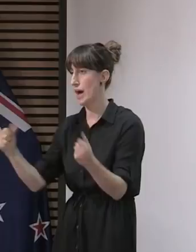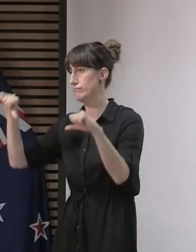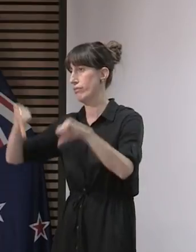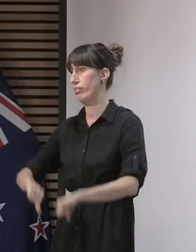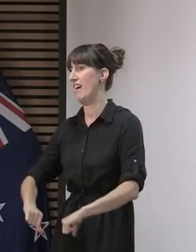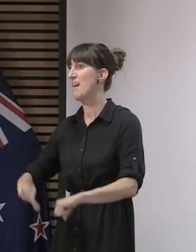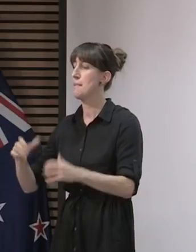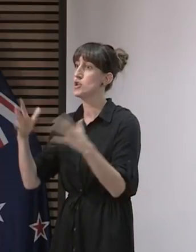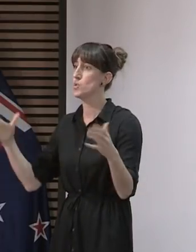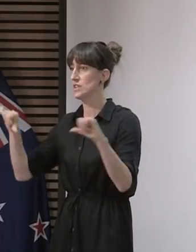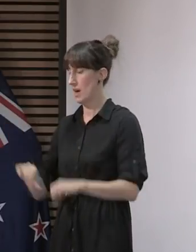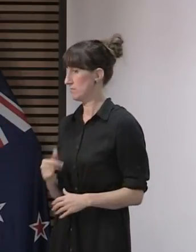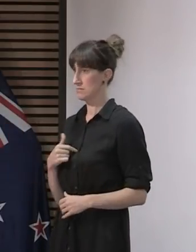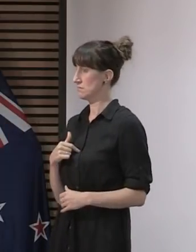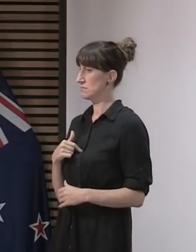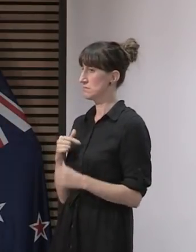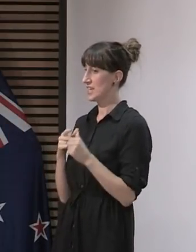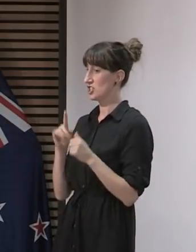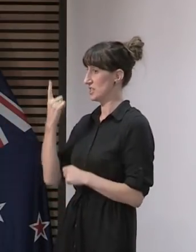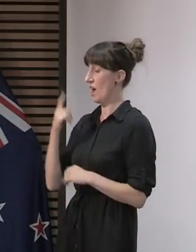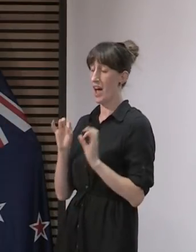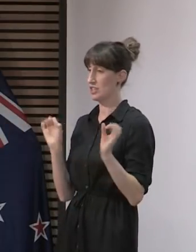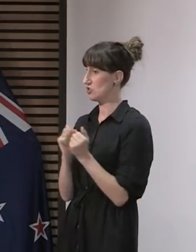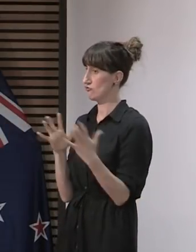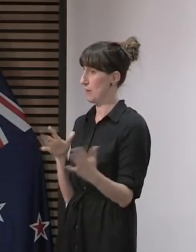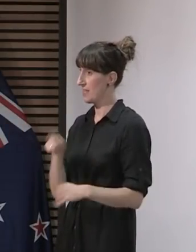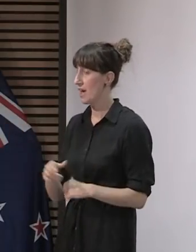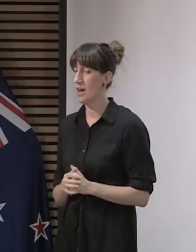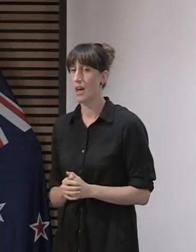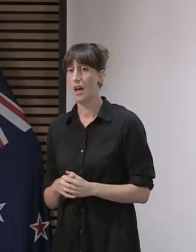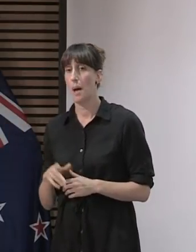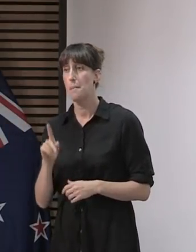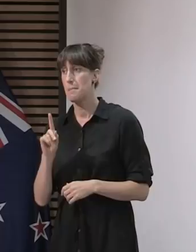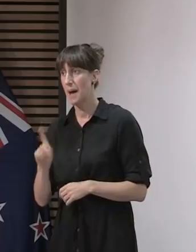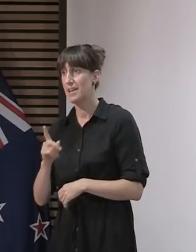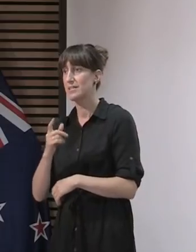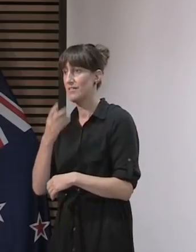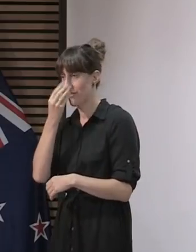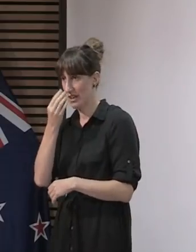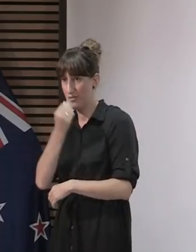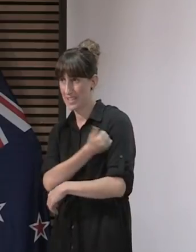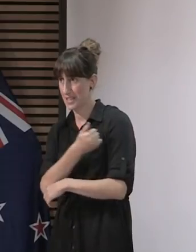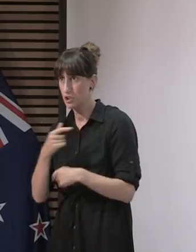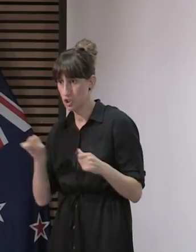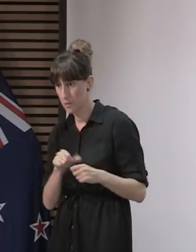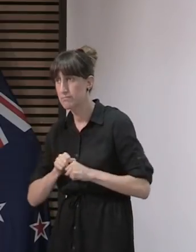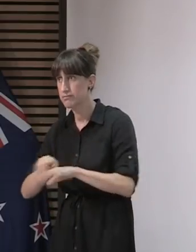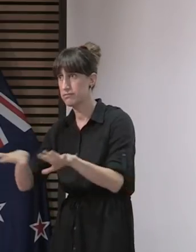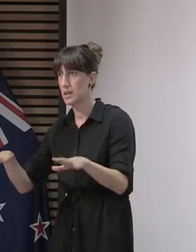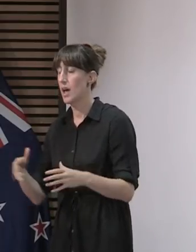If the flu vaccine before before >> JACINDA ARDERN : I disagree with them on that.